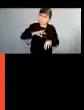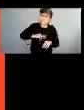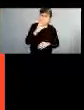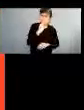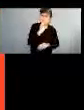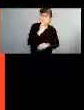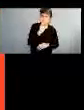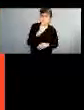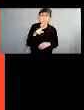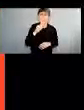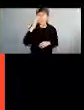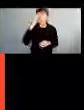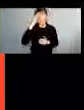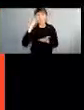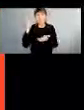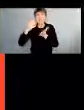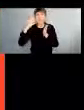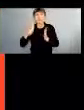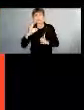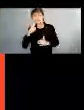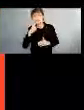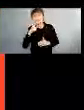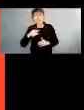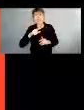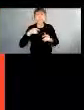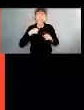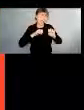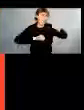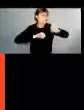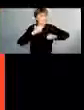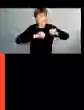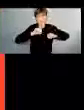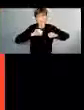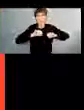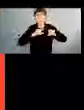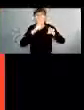to talk about how you will evaluate your work to ‘tick a box’. This is not about saying